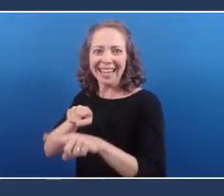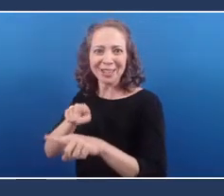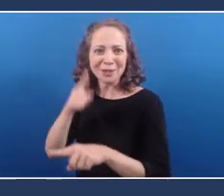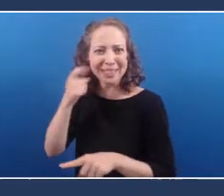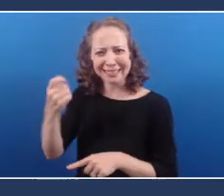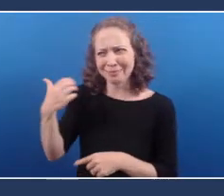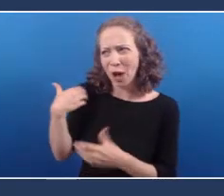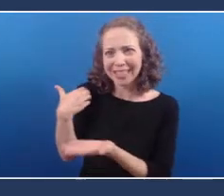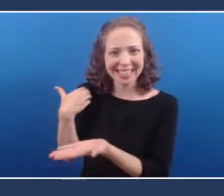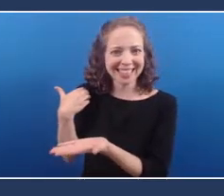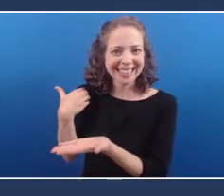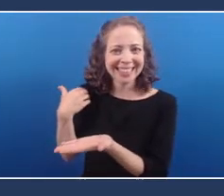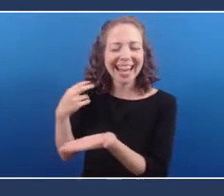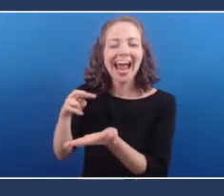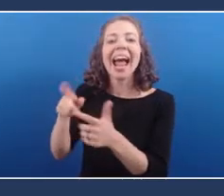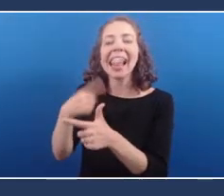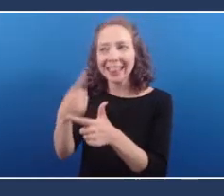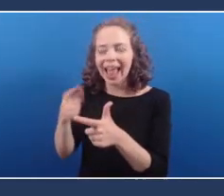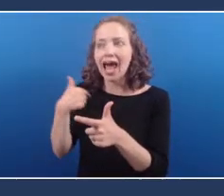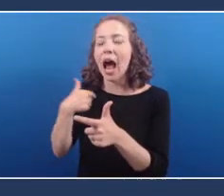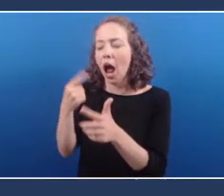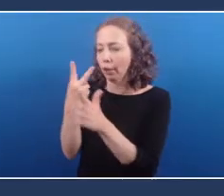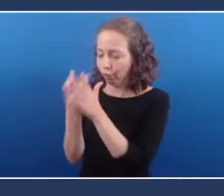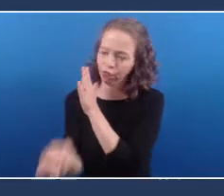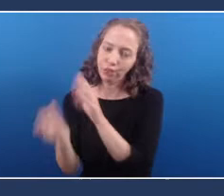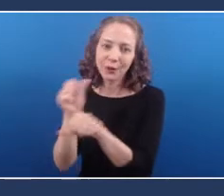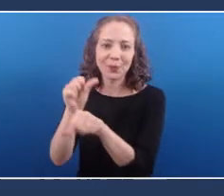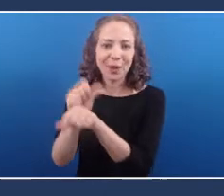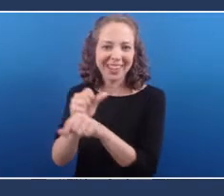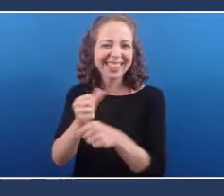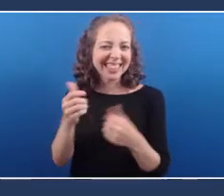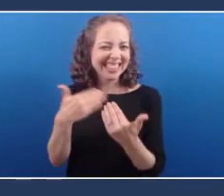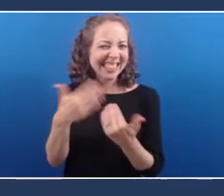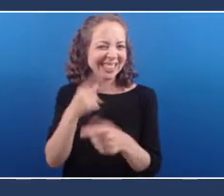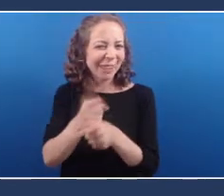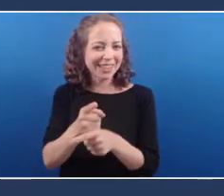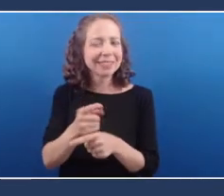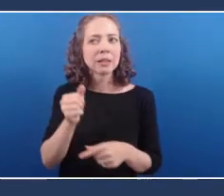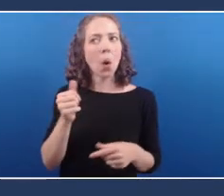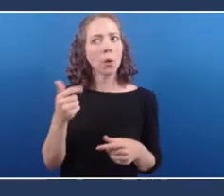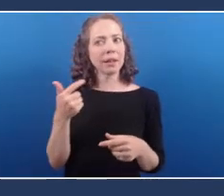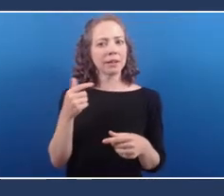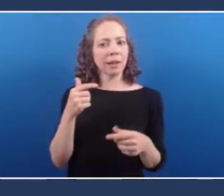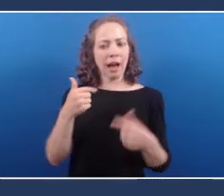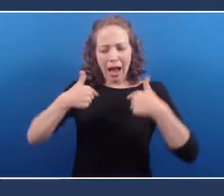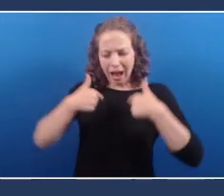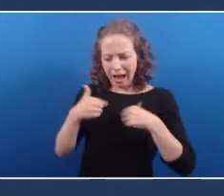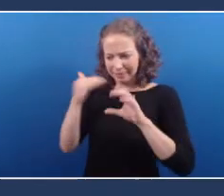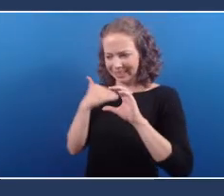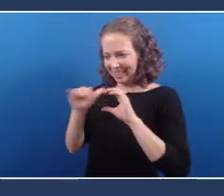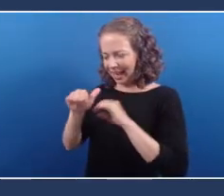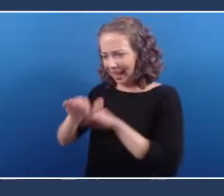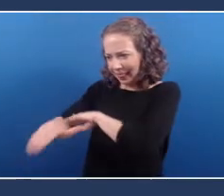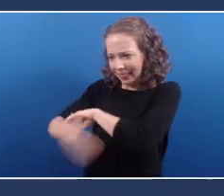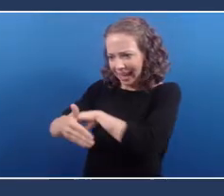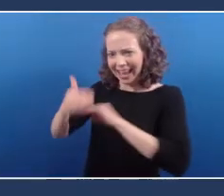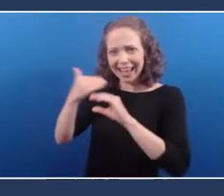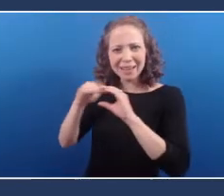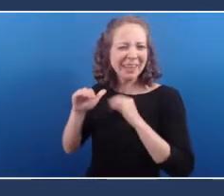So, again, we want to be thoughtful about being, about the way that we communicate with our colleagues after hours.